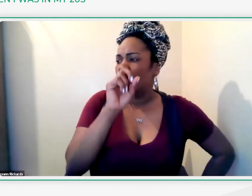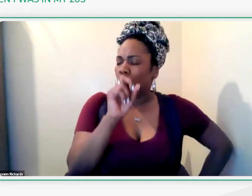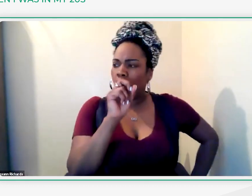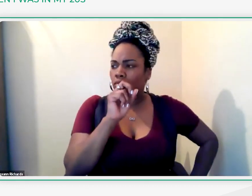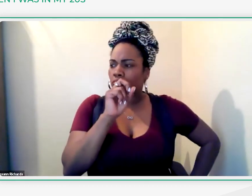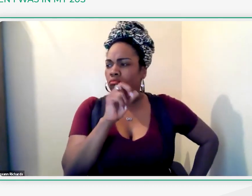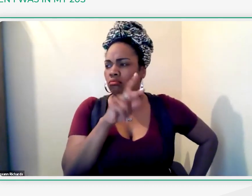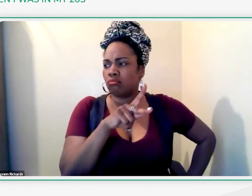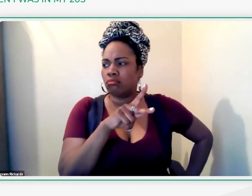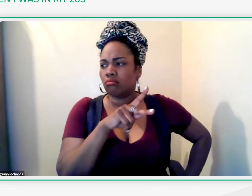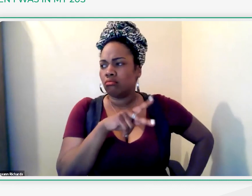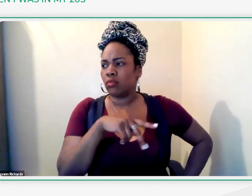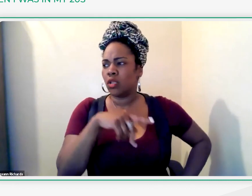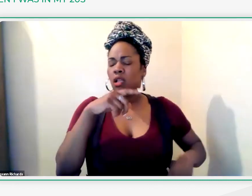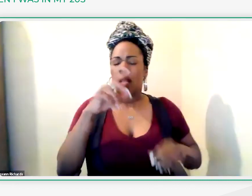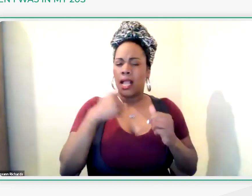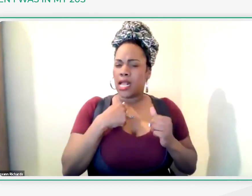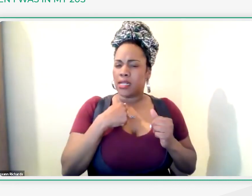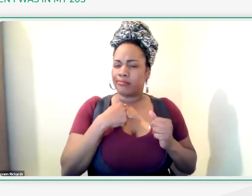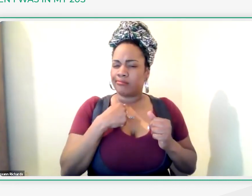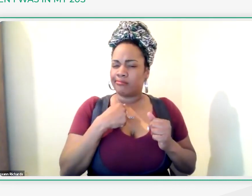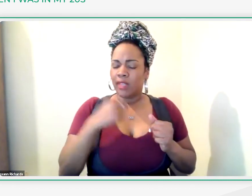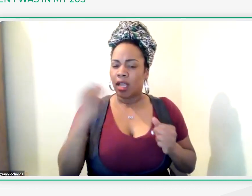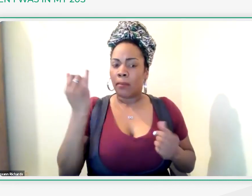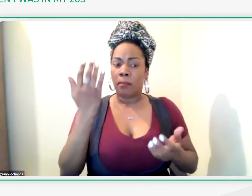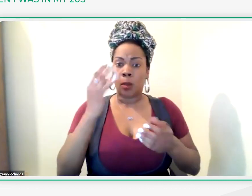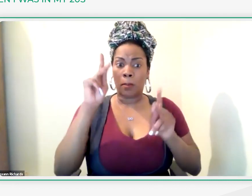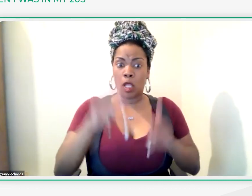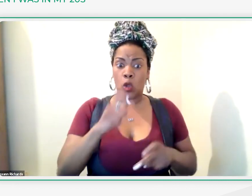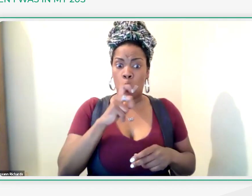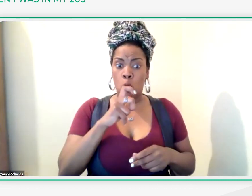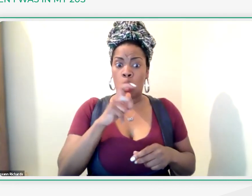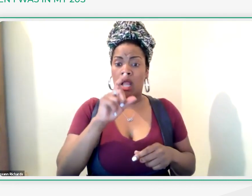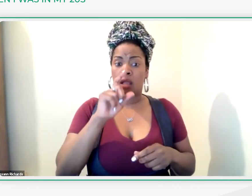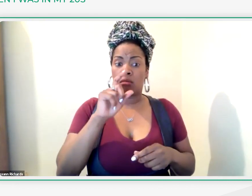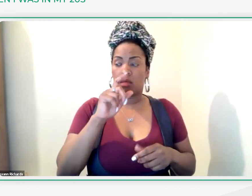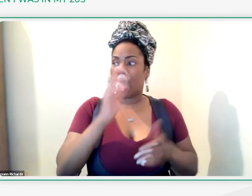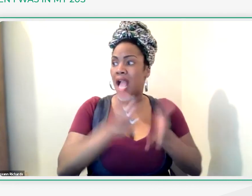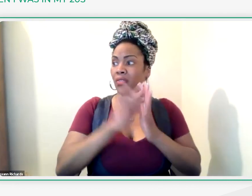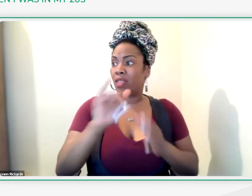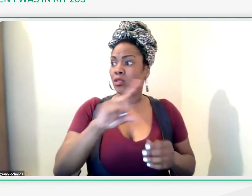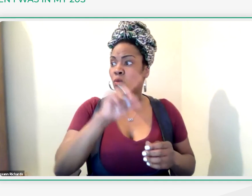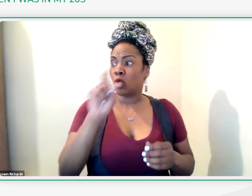Hold on. Okay. Okay, so it depends.